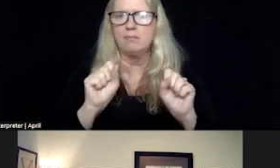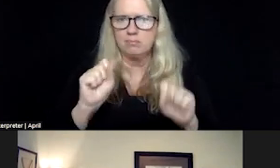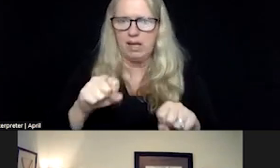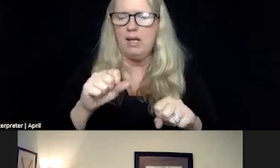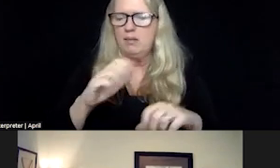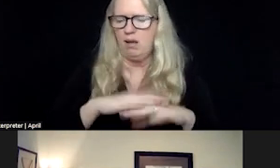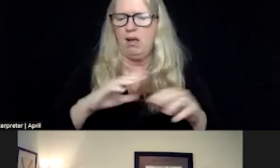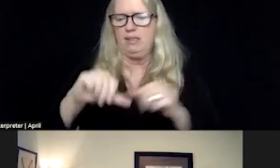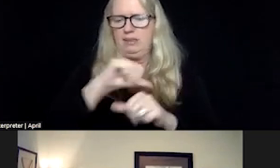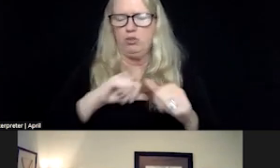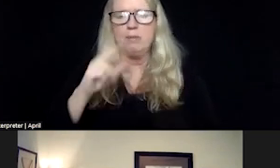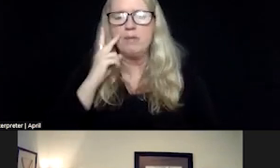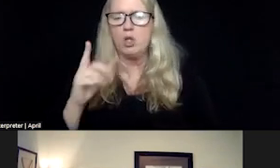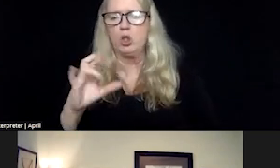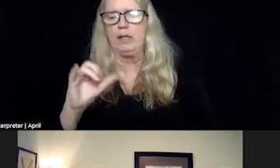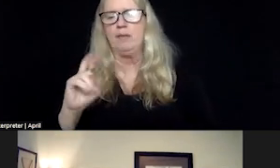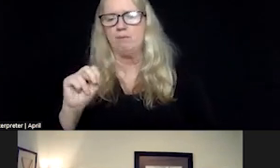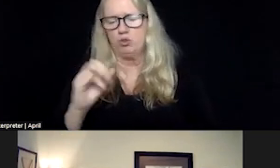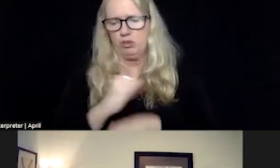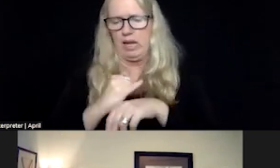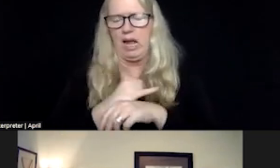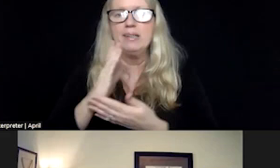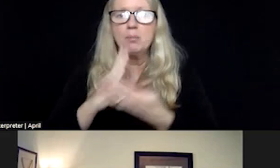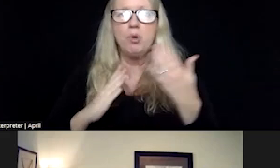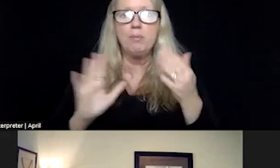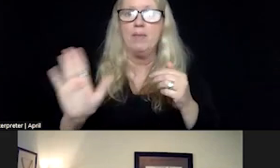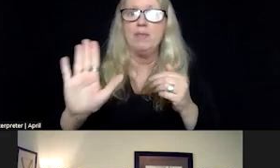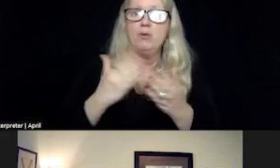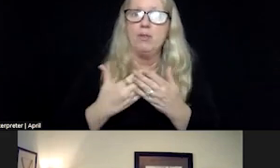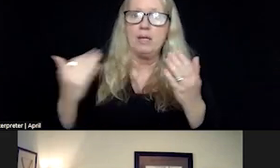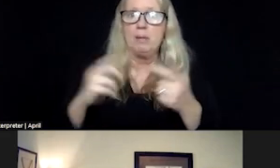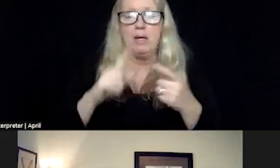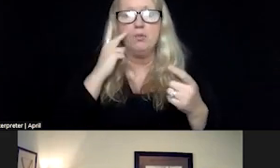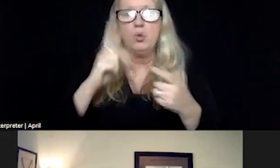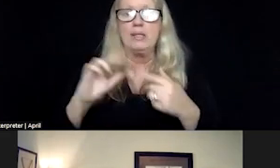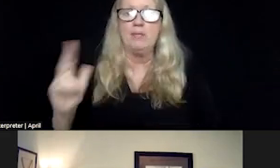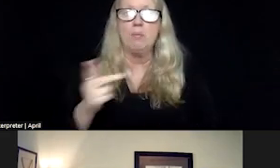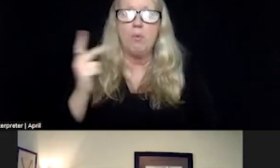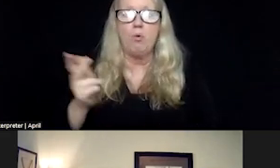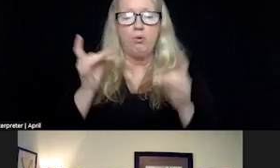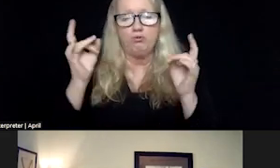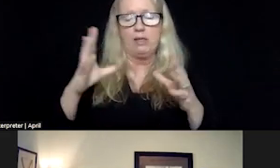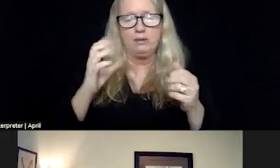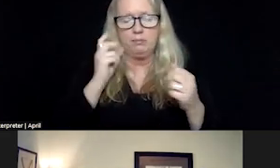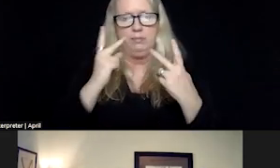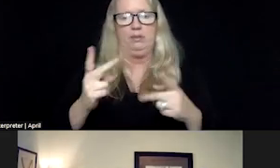WITH THE VIRGIN ISLANDS, IT IS JUST TAKING MOBILE VANS AVAILABLE